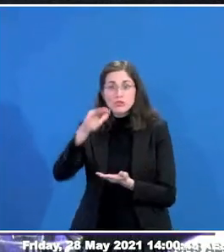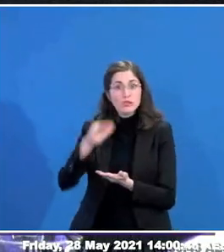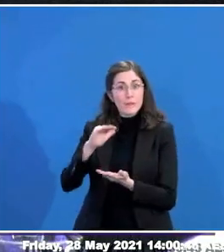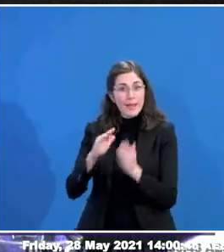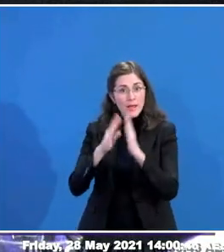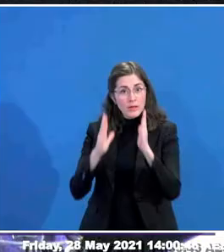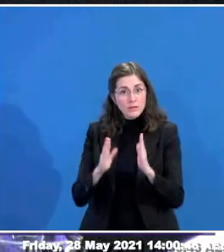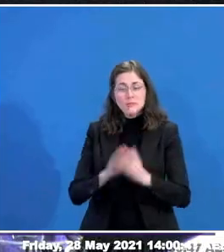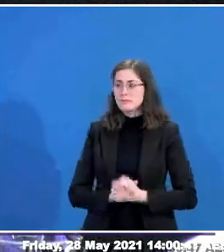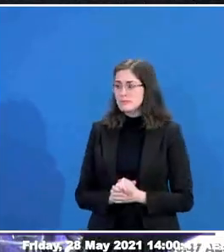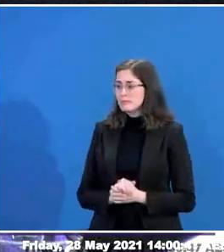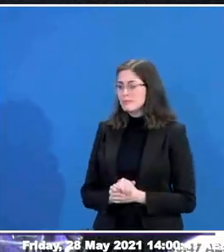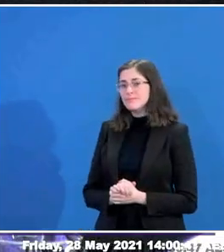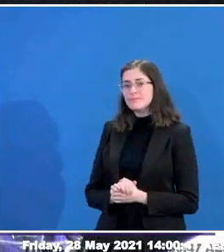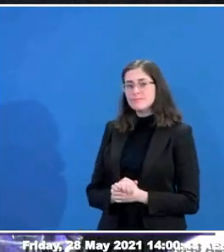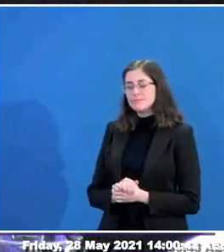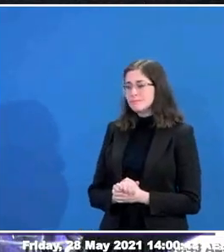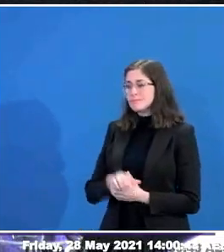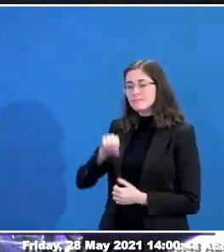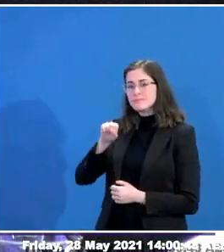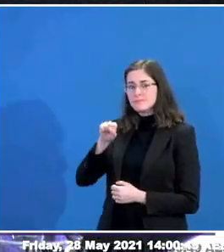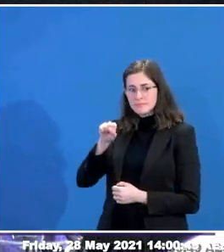adjustments to their existing stock.